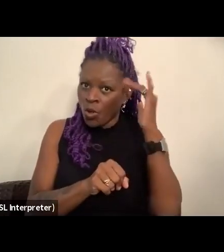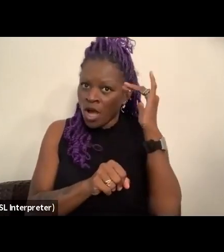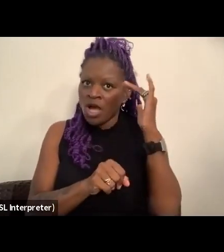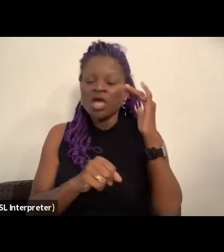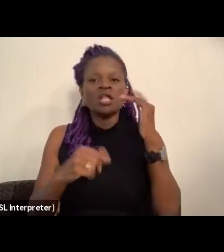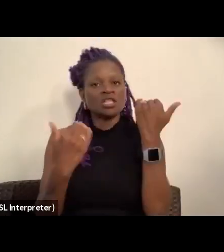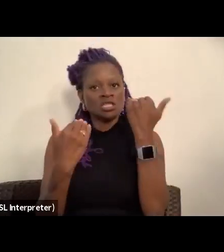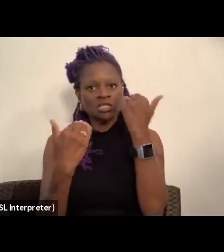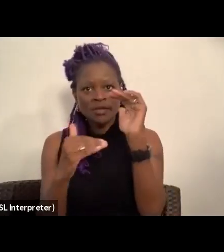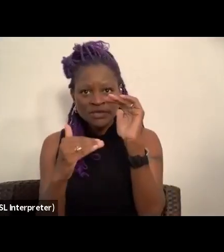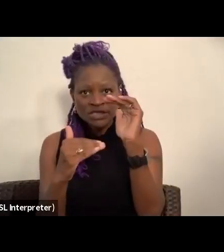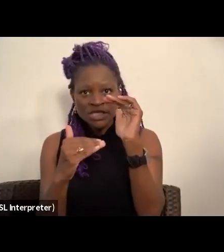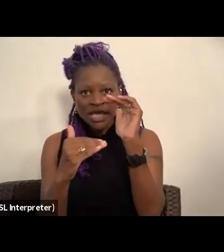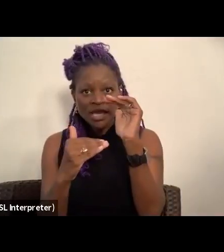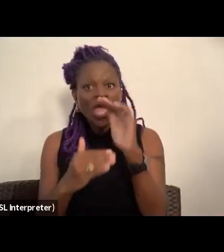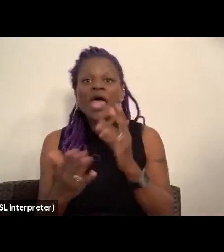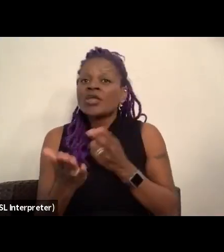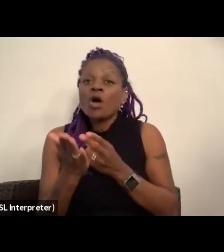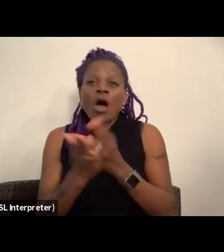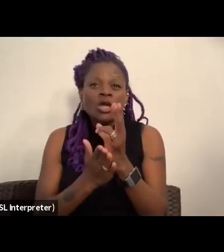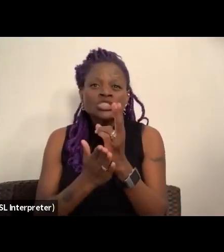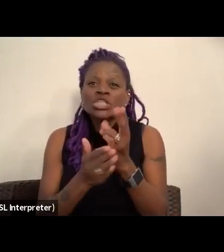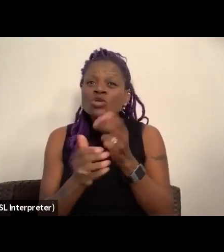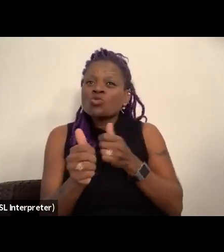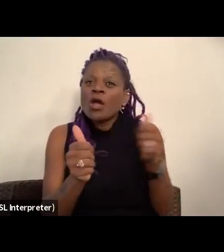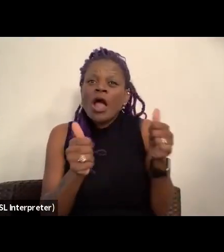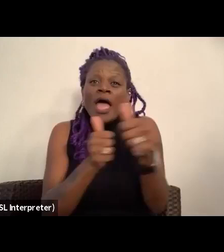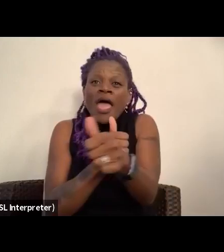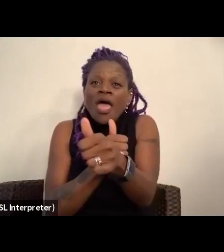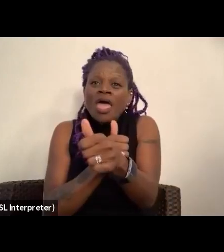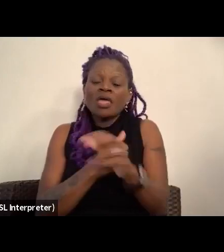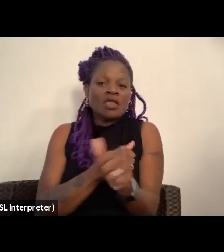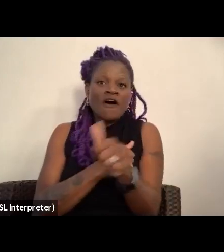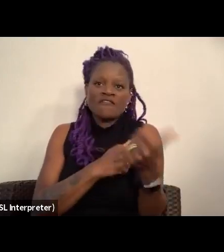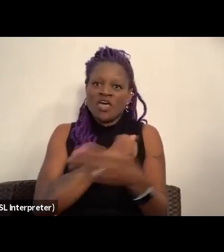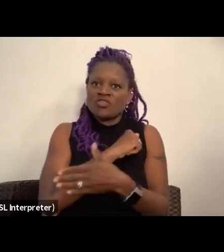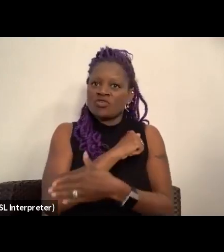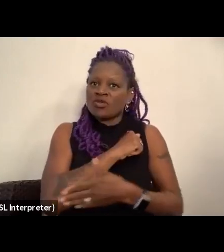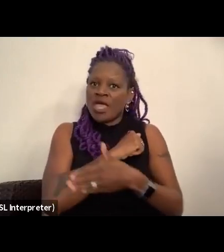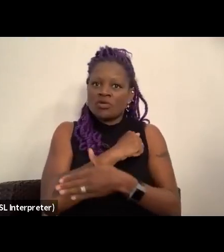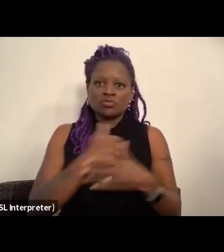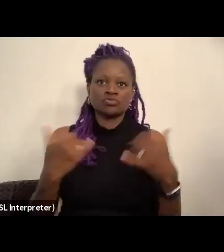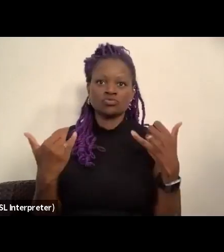Our size in vaccine doses administered per population. Last week we crossed the three hundred